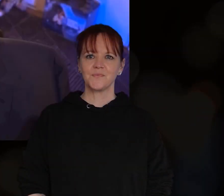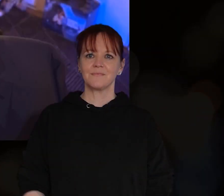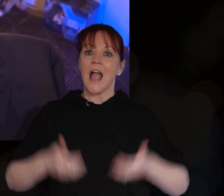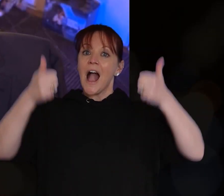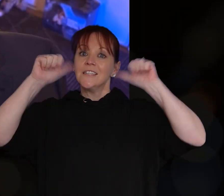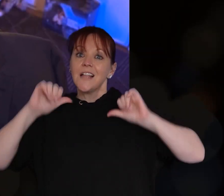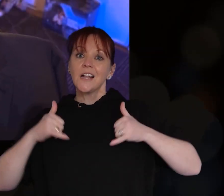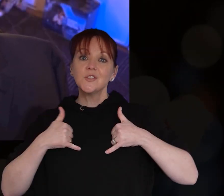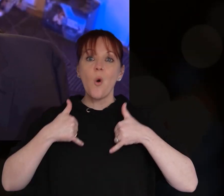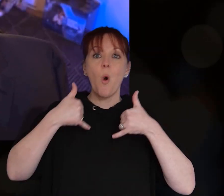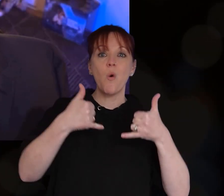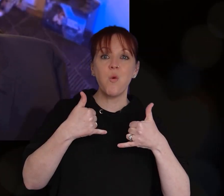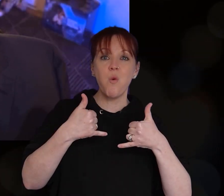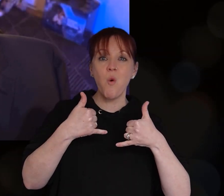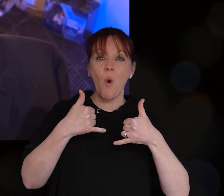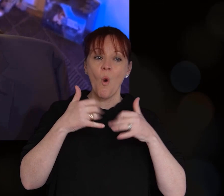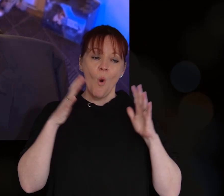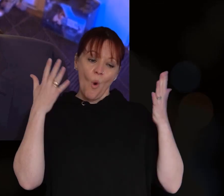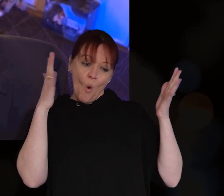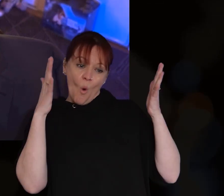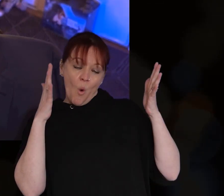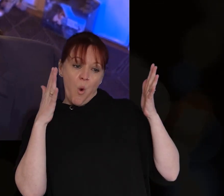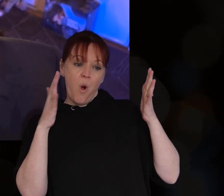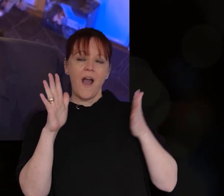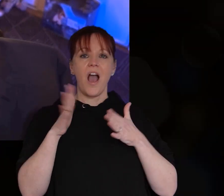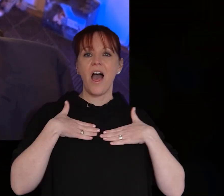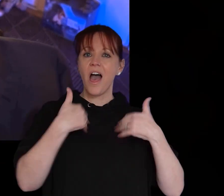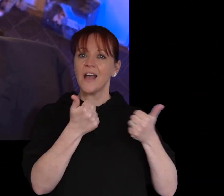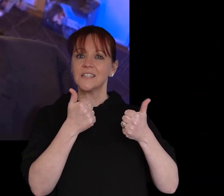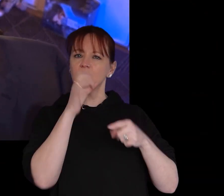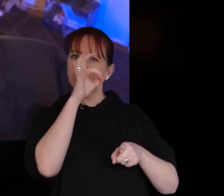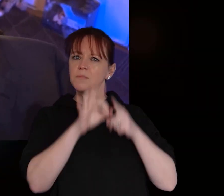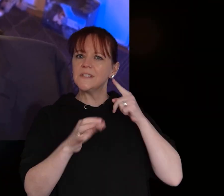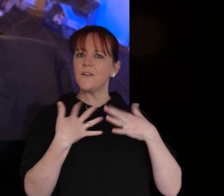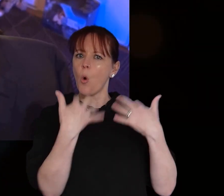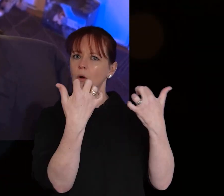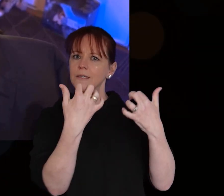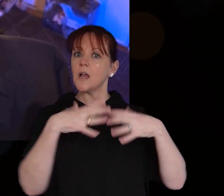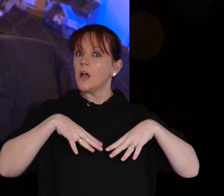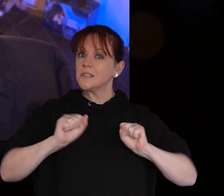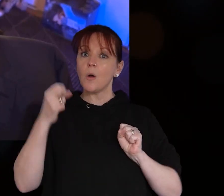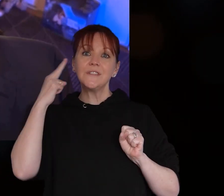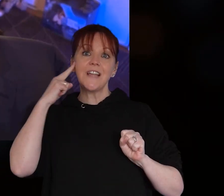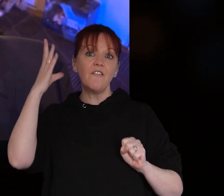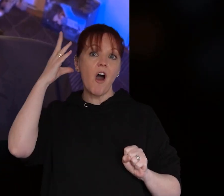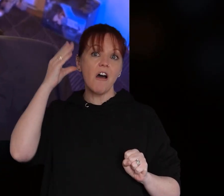Our next set of awards celebrates excellence for specific audiences, starting with deaf and hard of hearing.